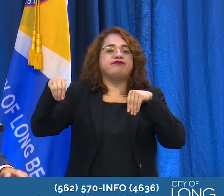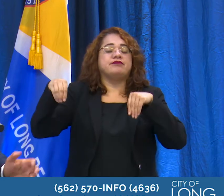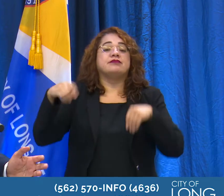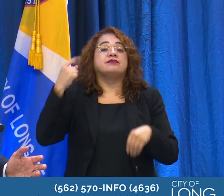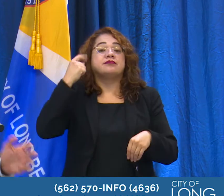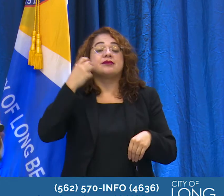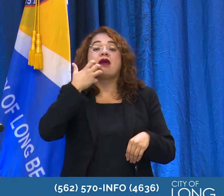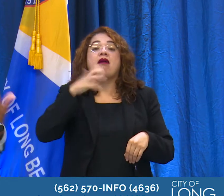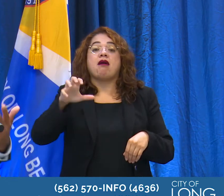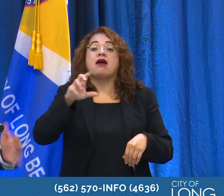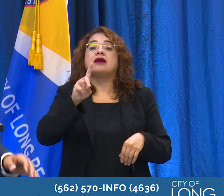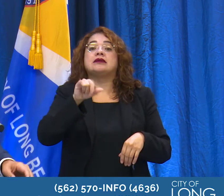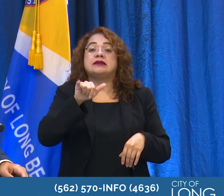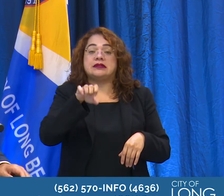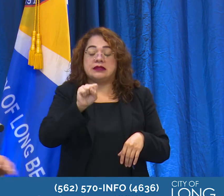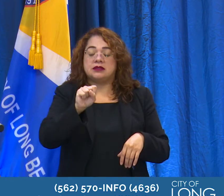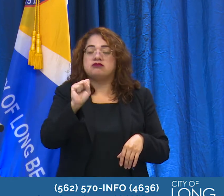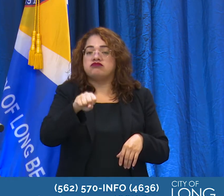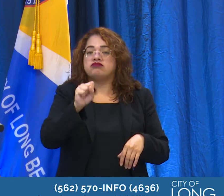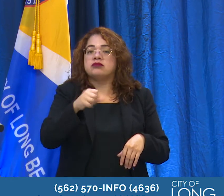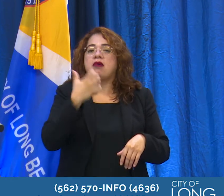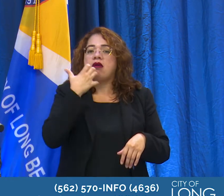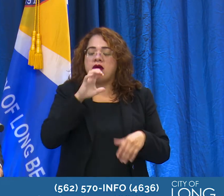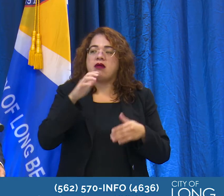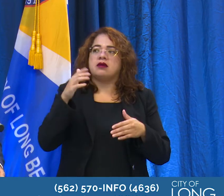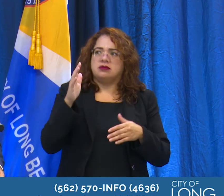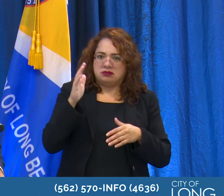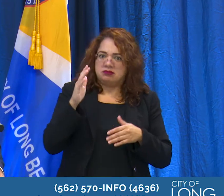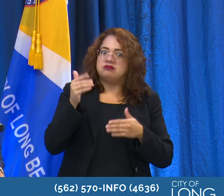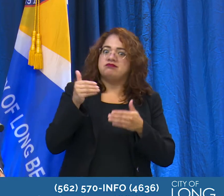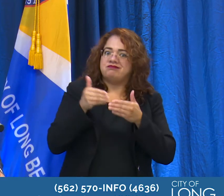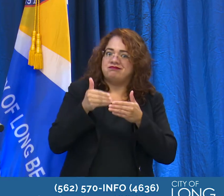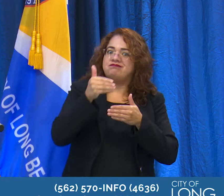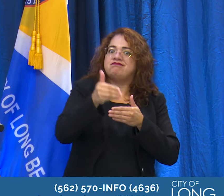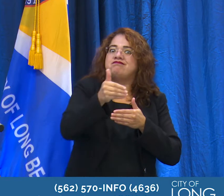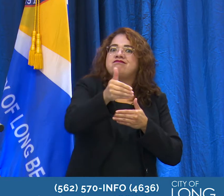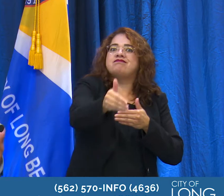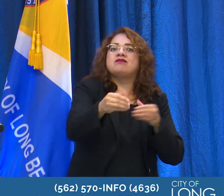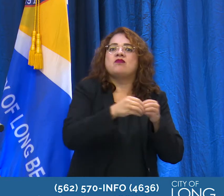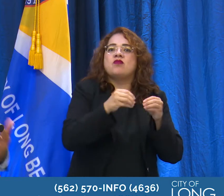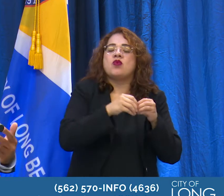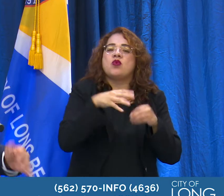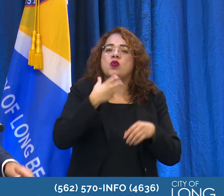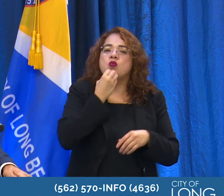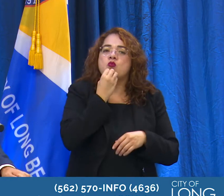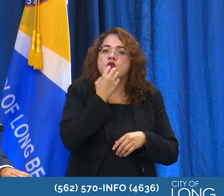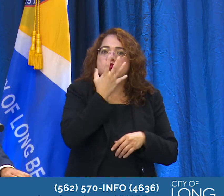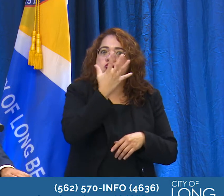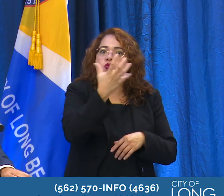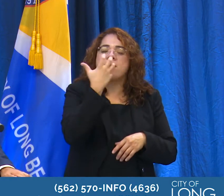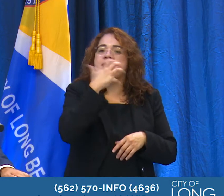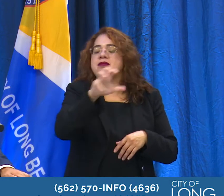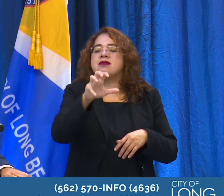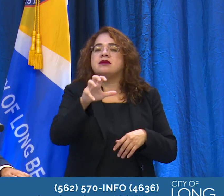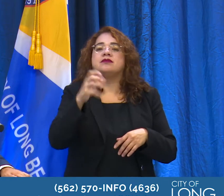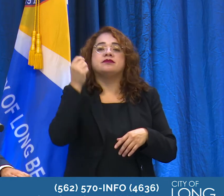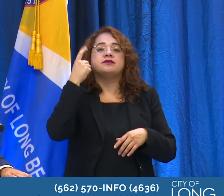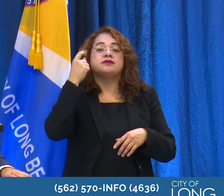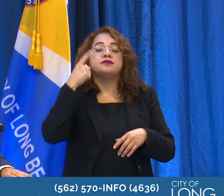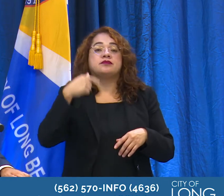We certainly had some, we have some ahead, and as far as outages are concerned, I just want folks to know that we don't control